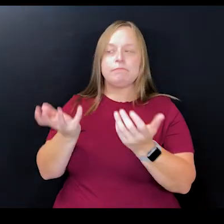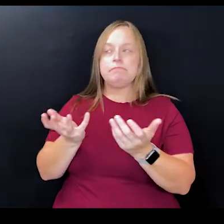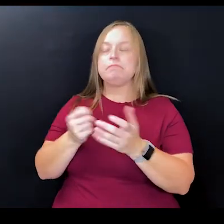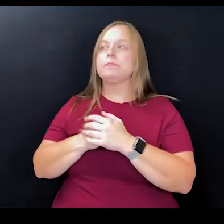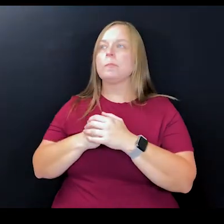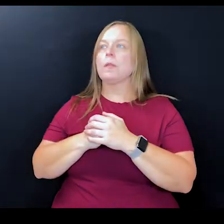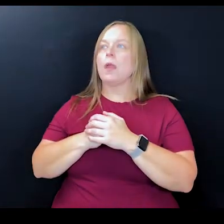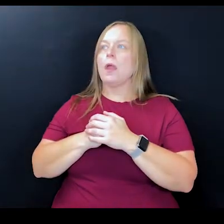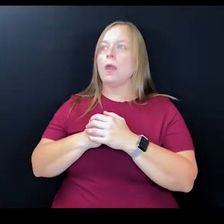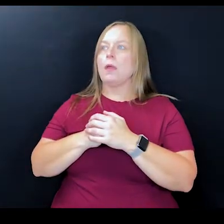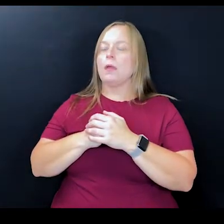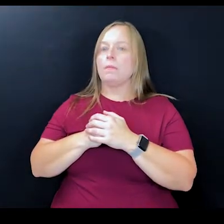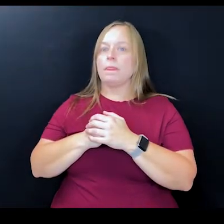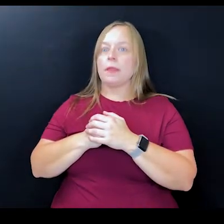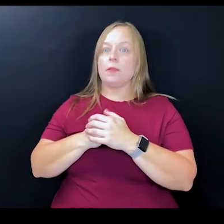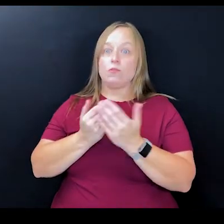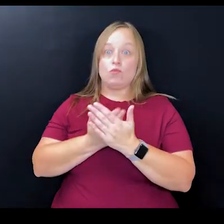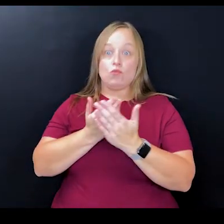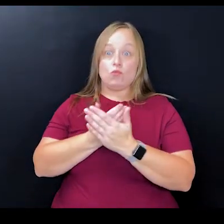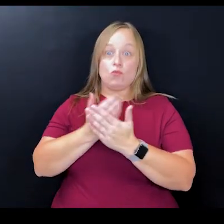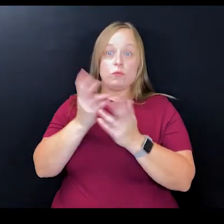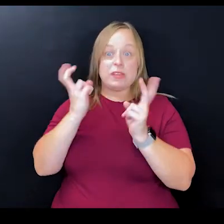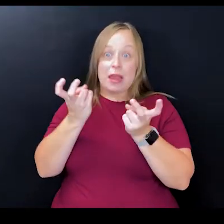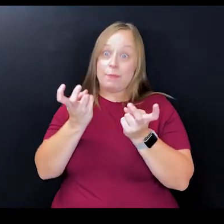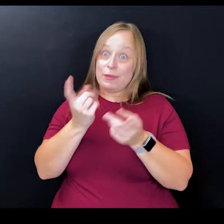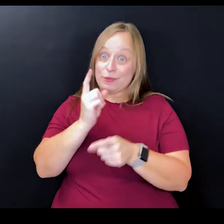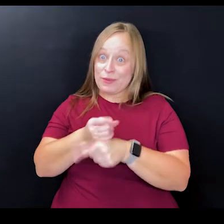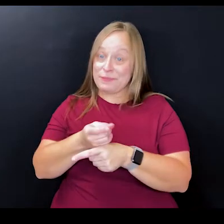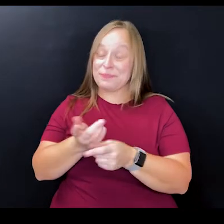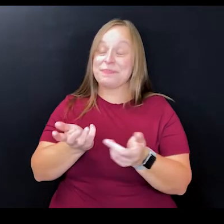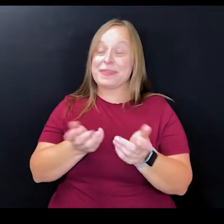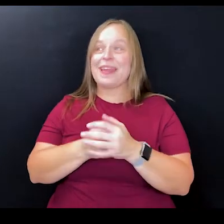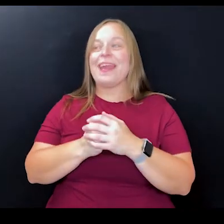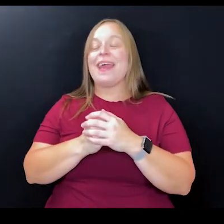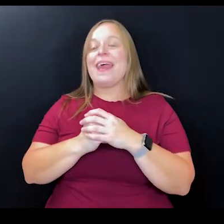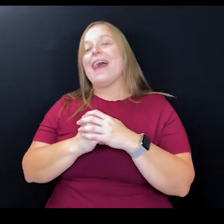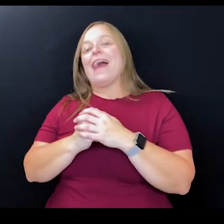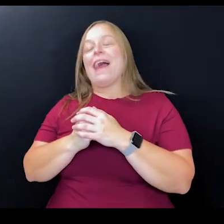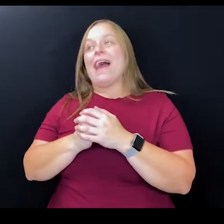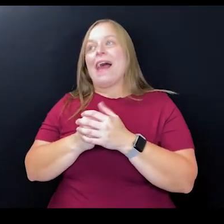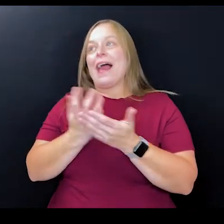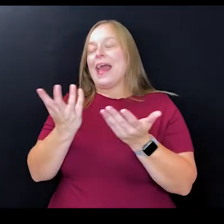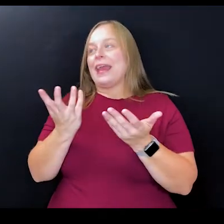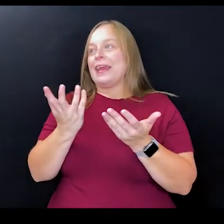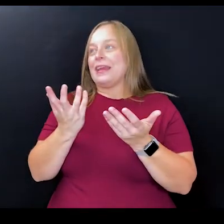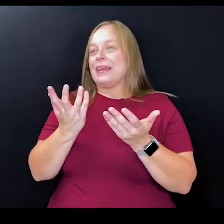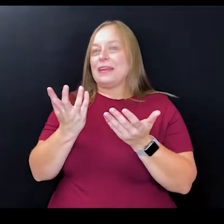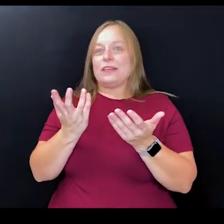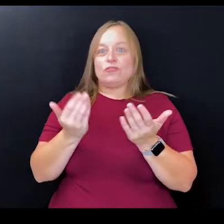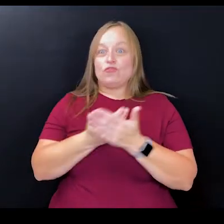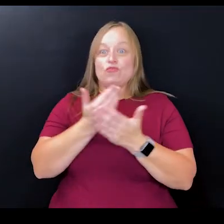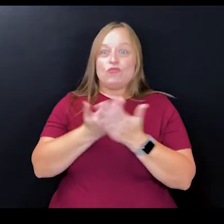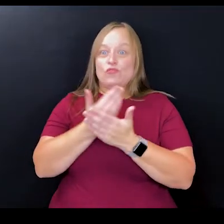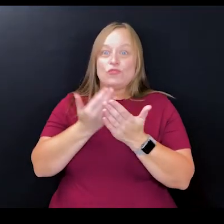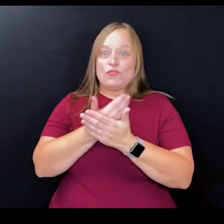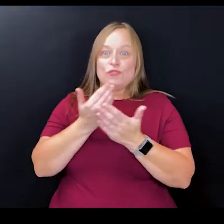It's a novel topic, to say the least. And it's just uncharted territory,